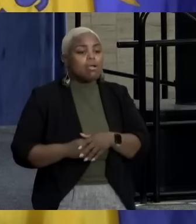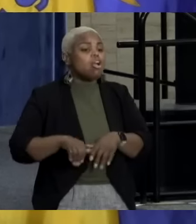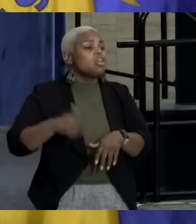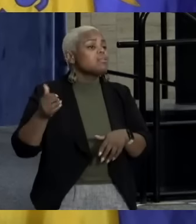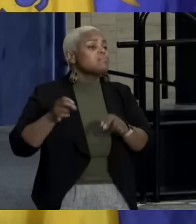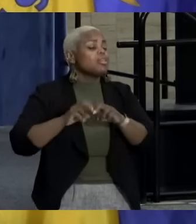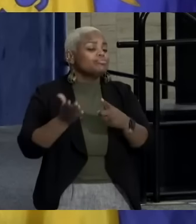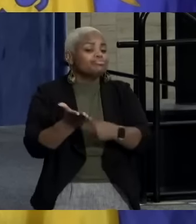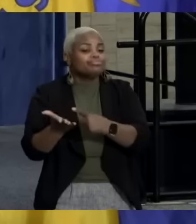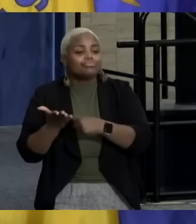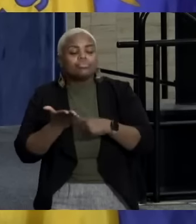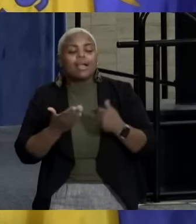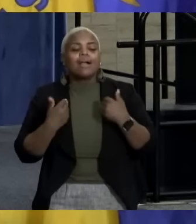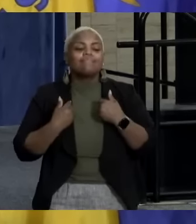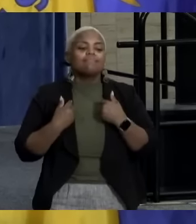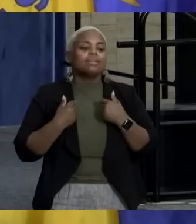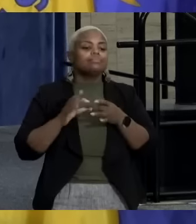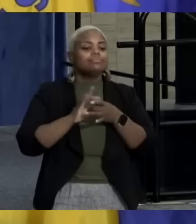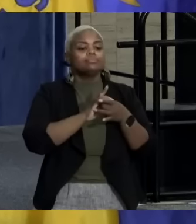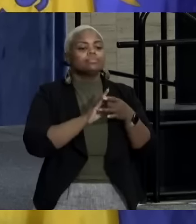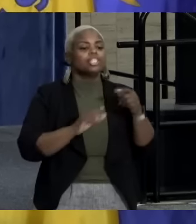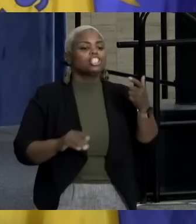gene cell and gene therapy. So, we're going to continue to have those. It